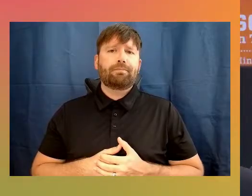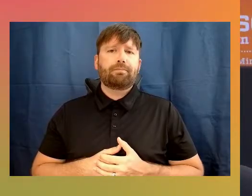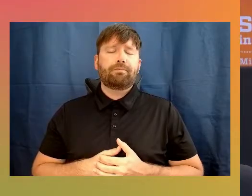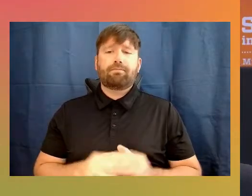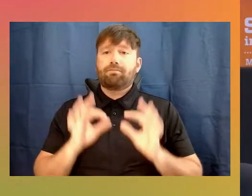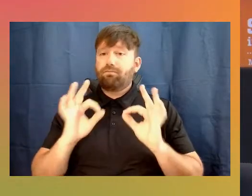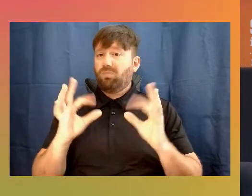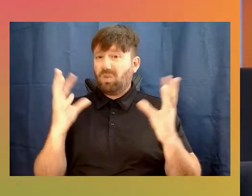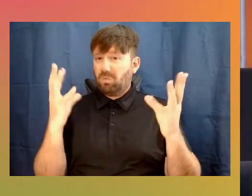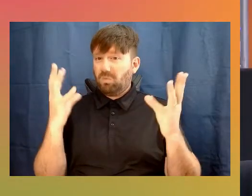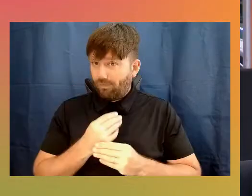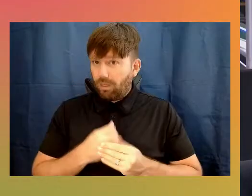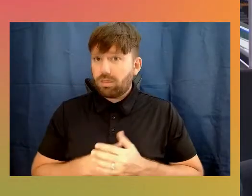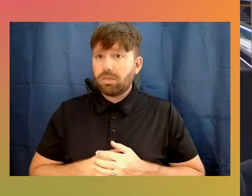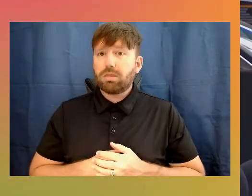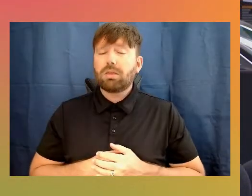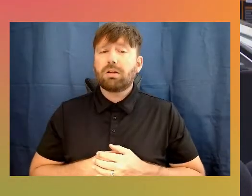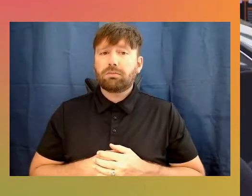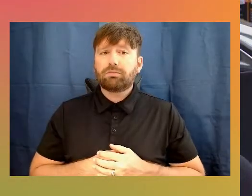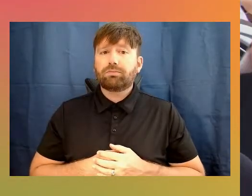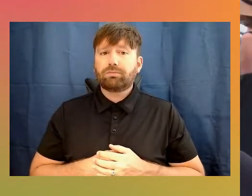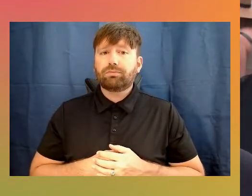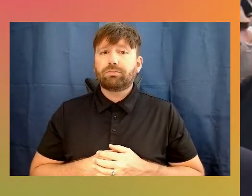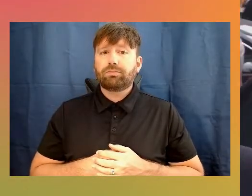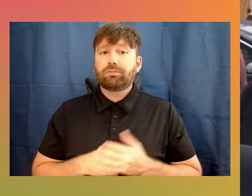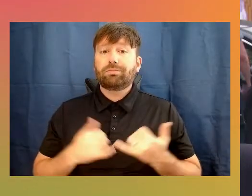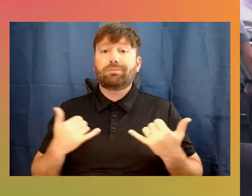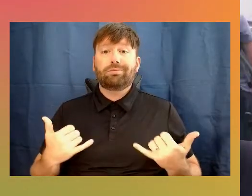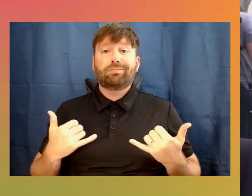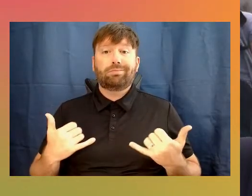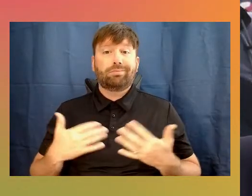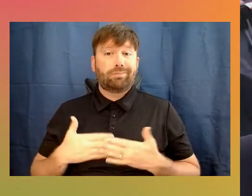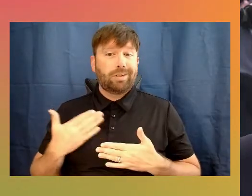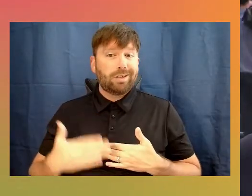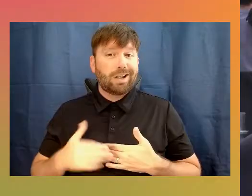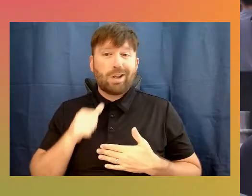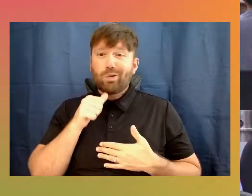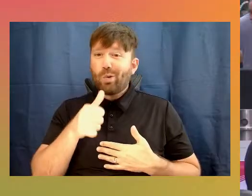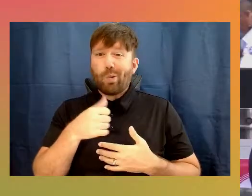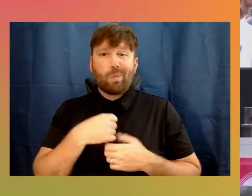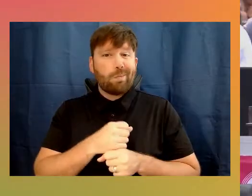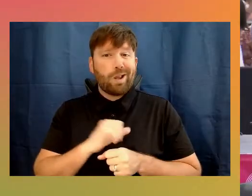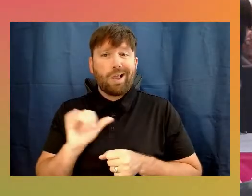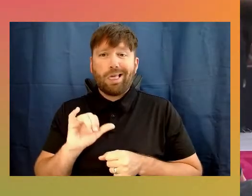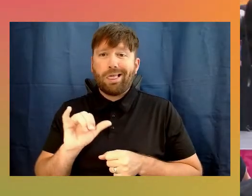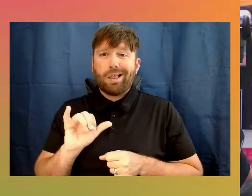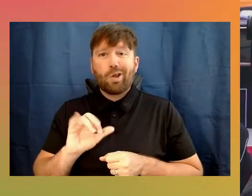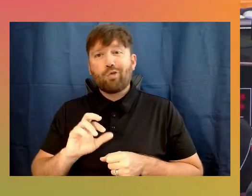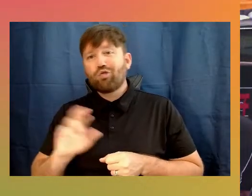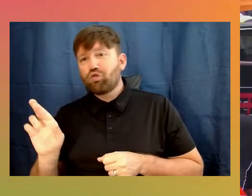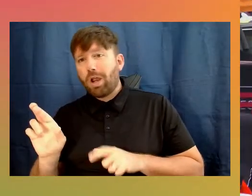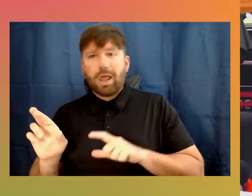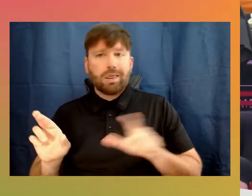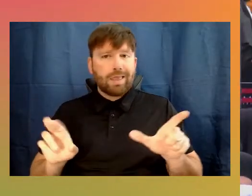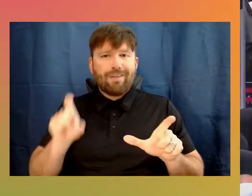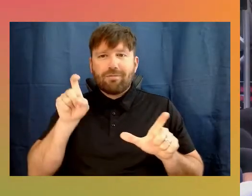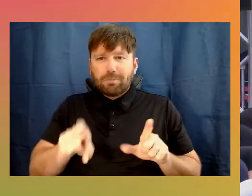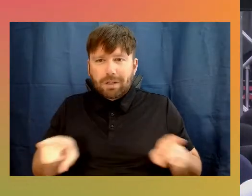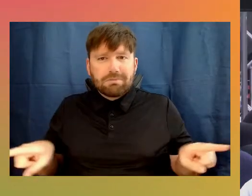INHALE THROUGH THE NOSE.